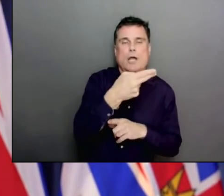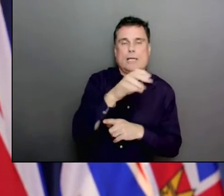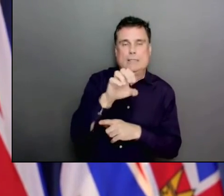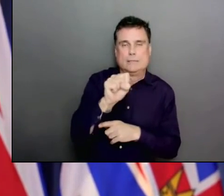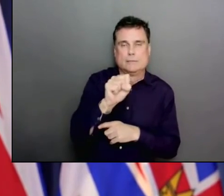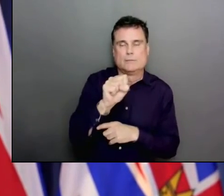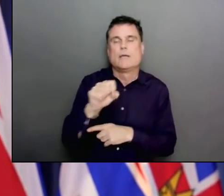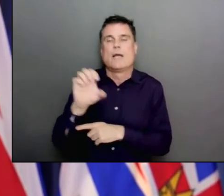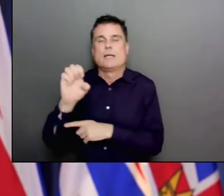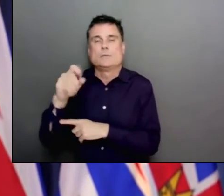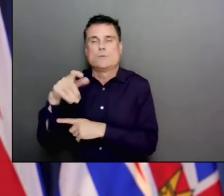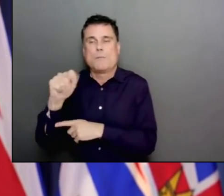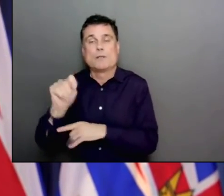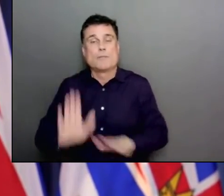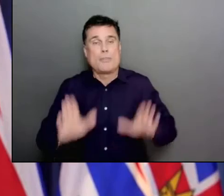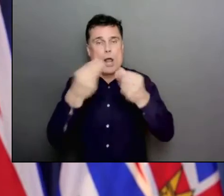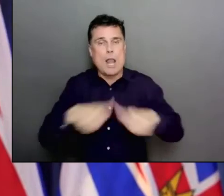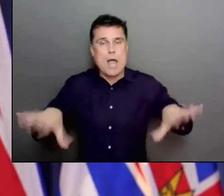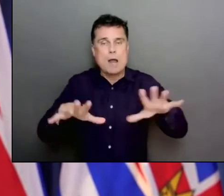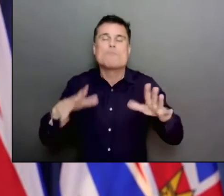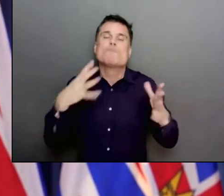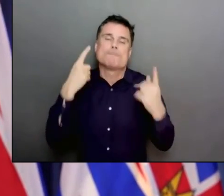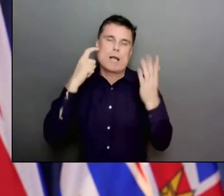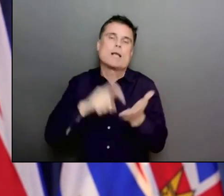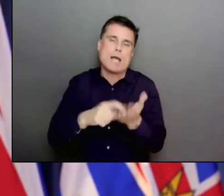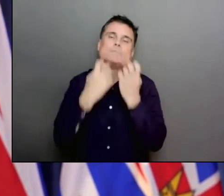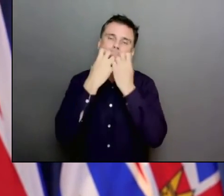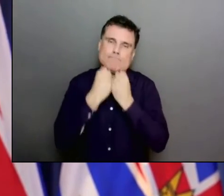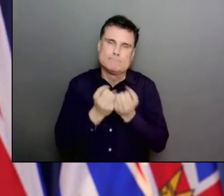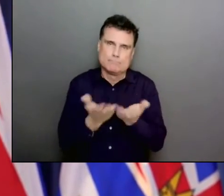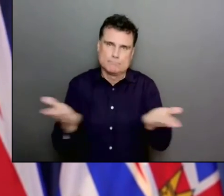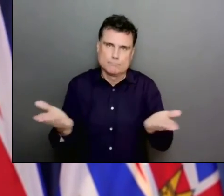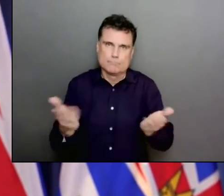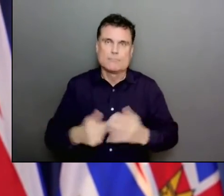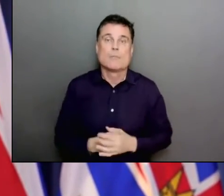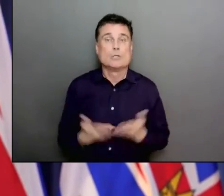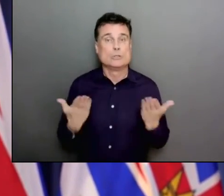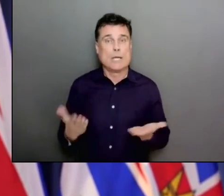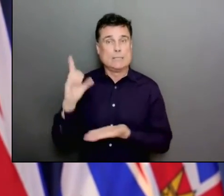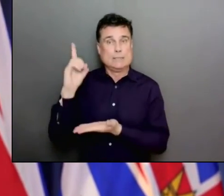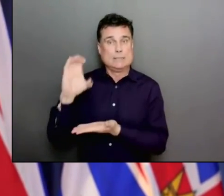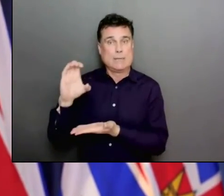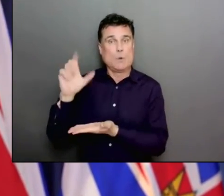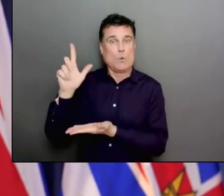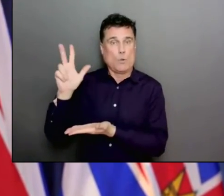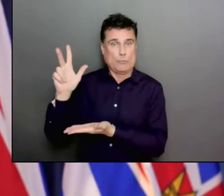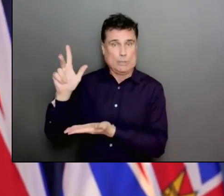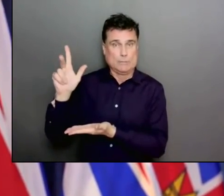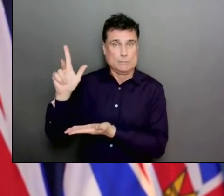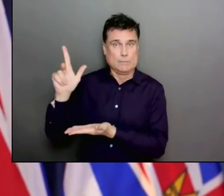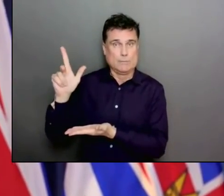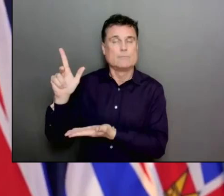Tomorrow, Christmas Eve, there will be a written statement at around 3:00 describing case